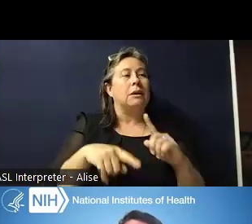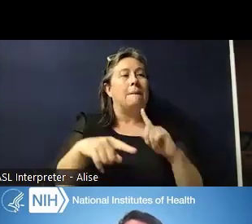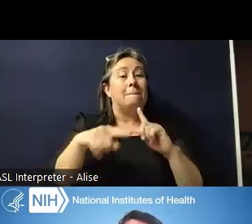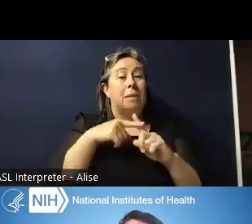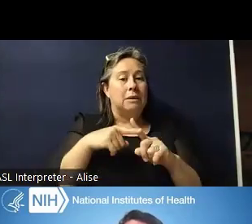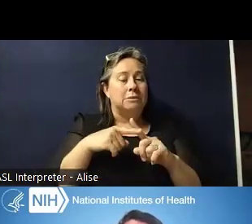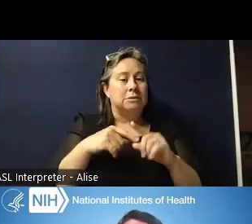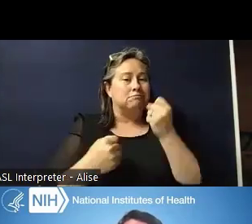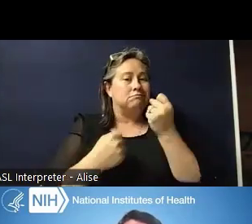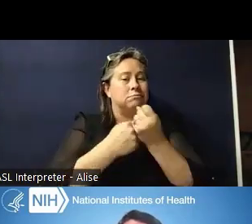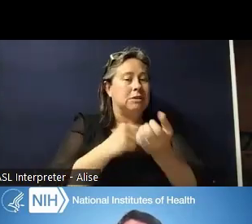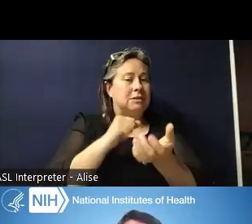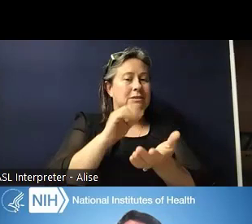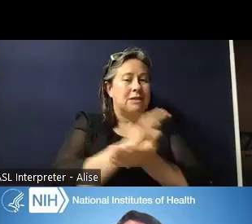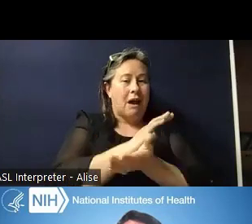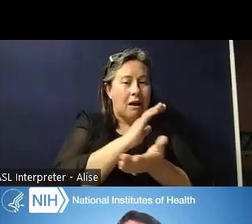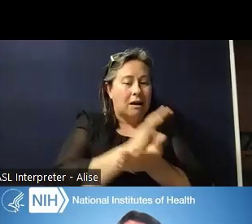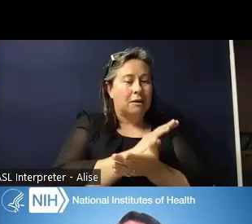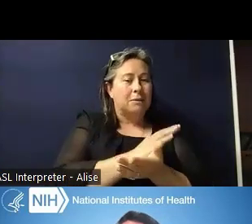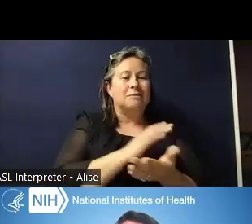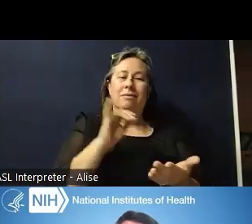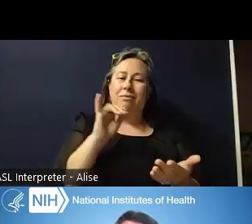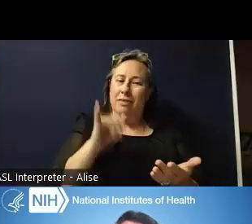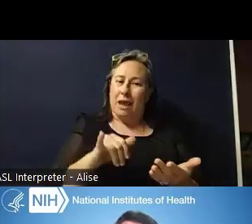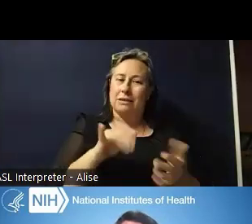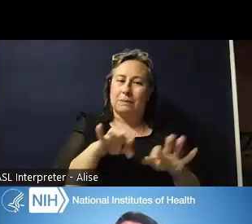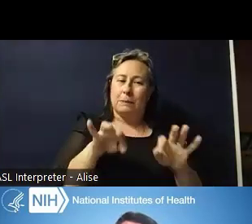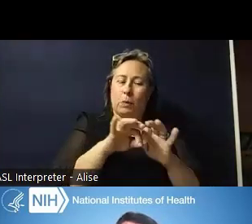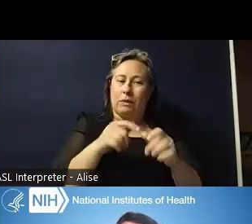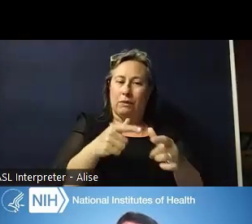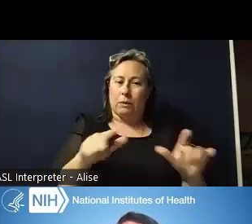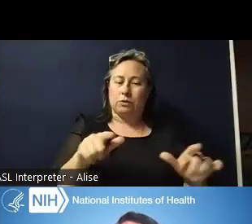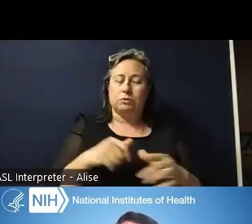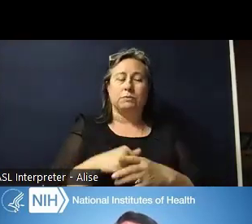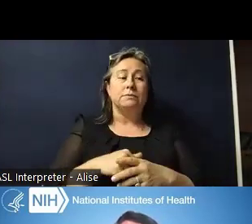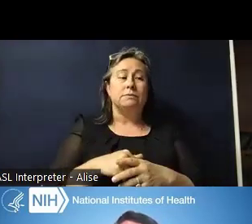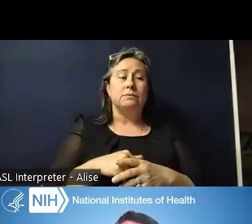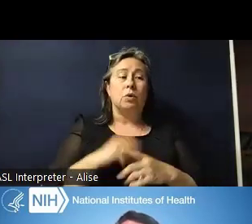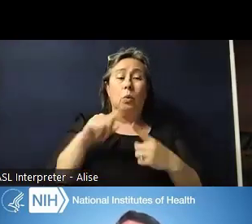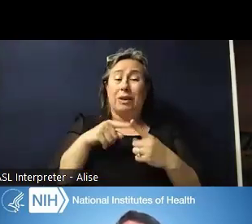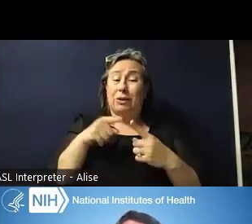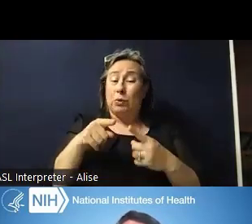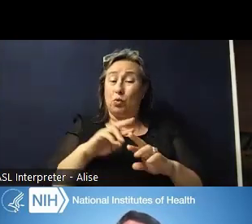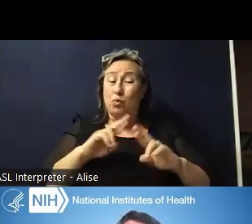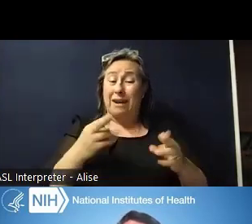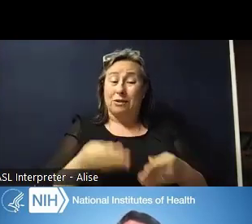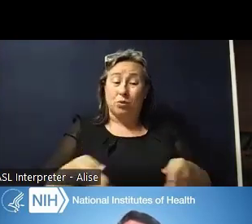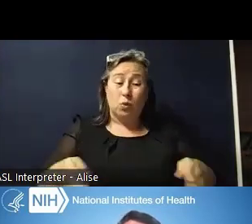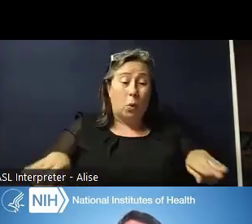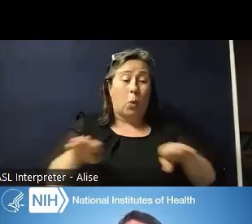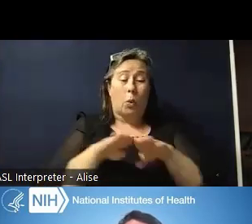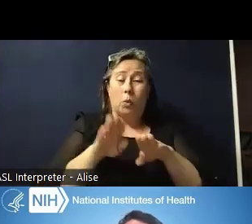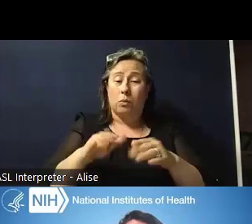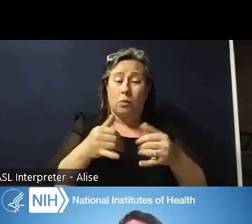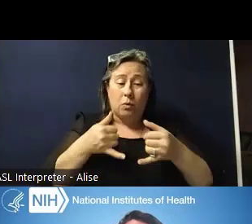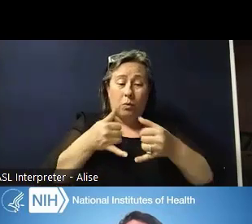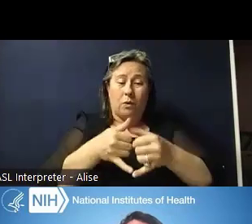that kind of really specific language. And this is going to come into play when you're ready to close out your grant award at the end of the project